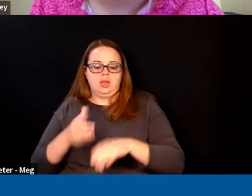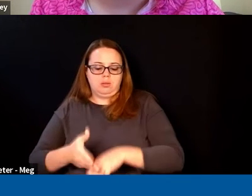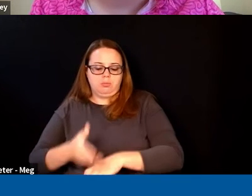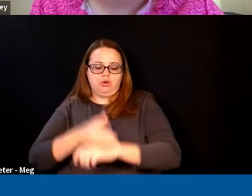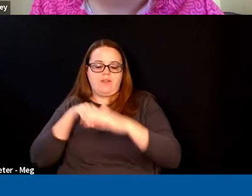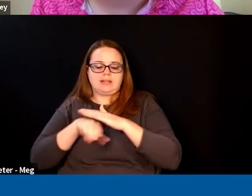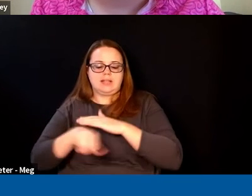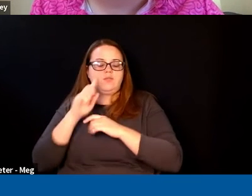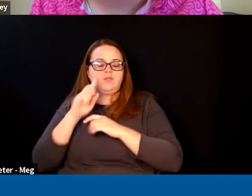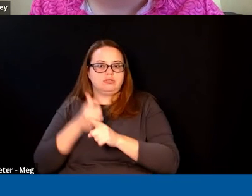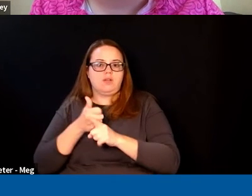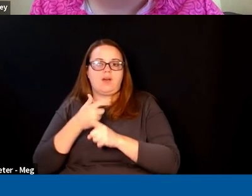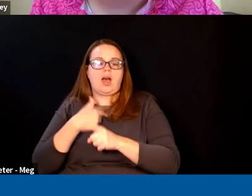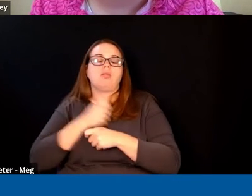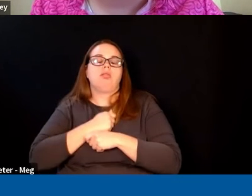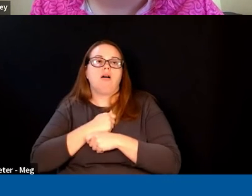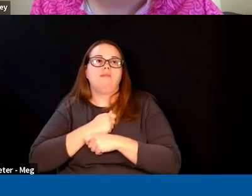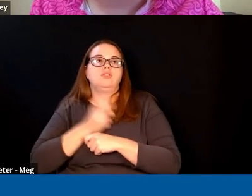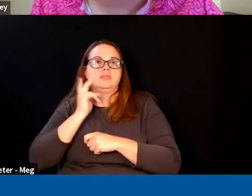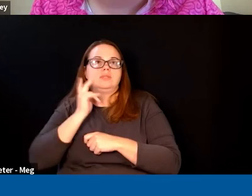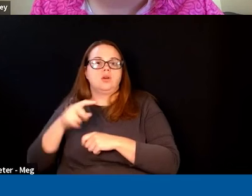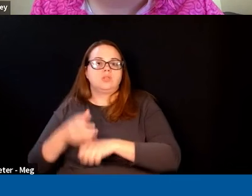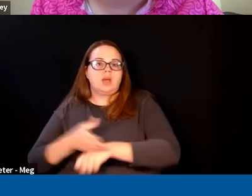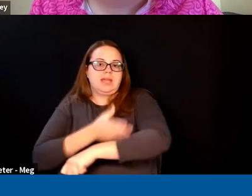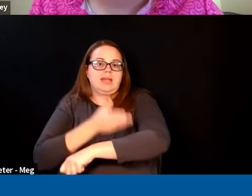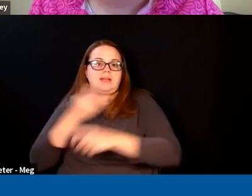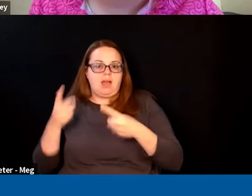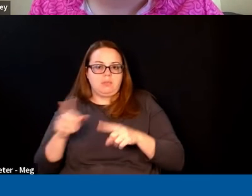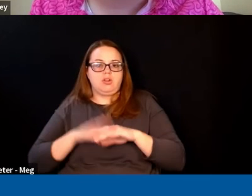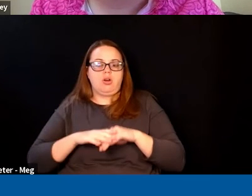So, I'd love to kind of see those updates happen on these other operating systems.